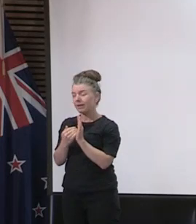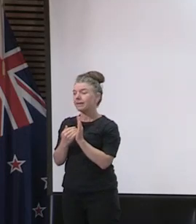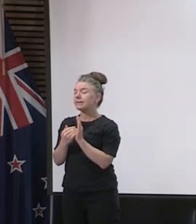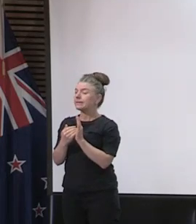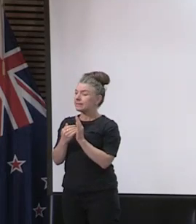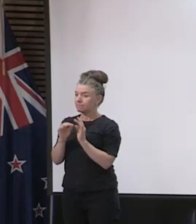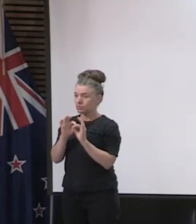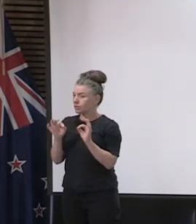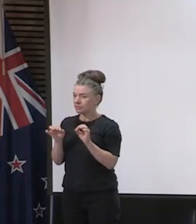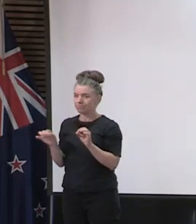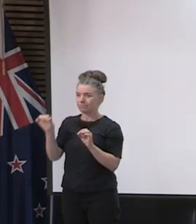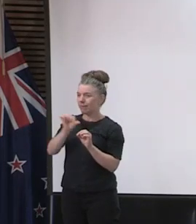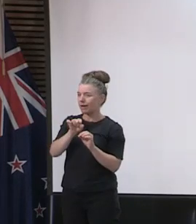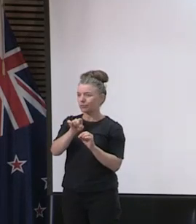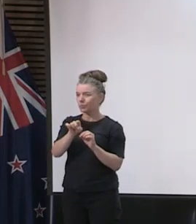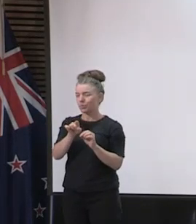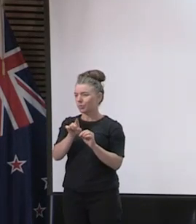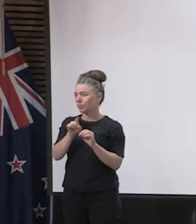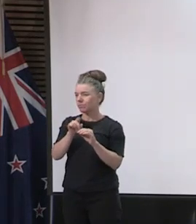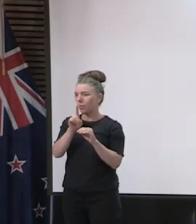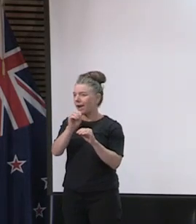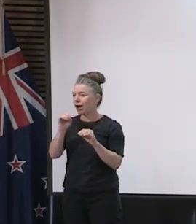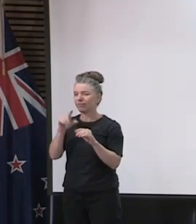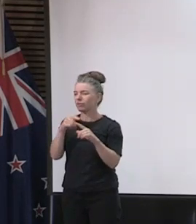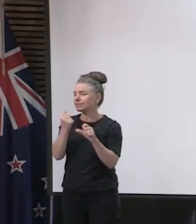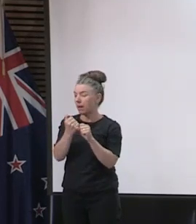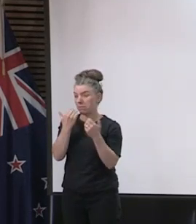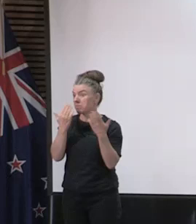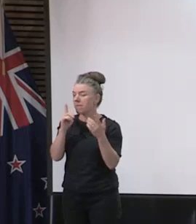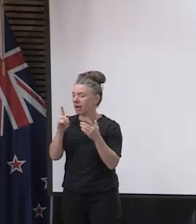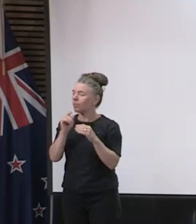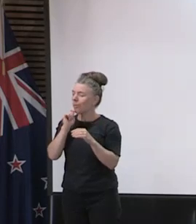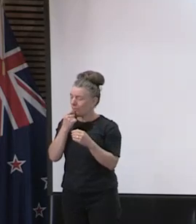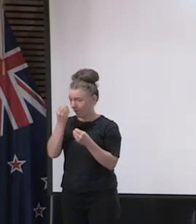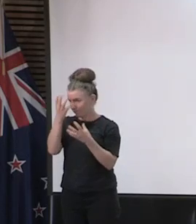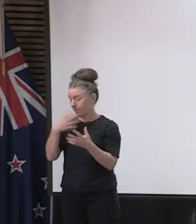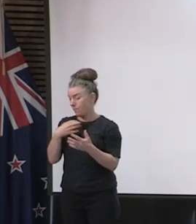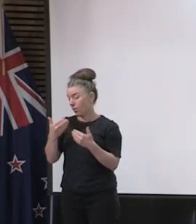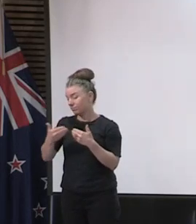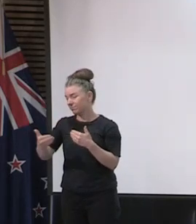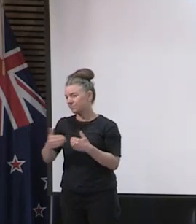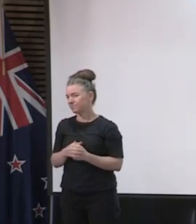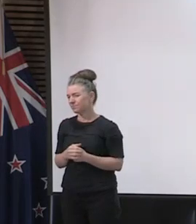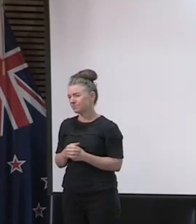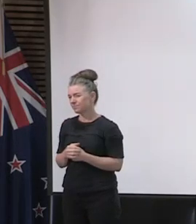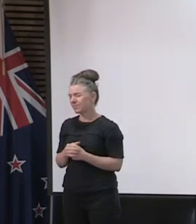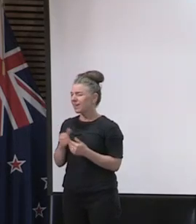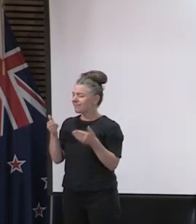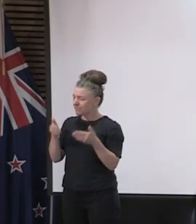will still be restrictions, but we are trying to accommodate Beth of the